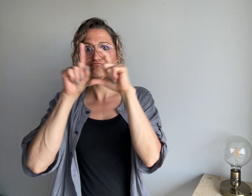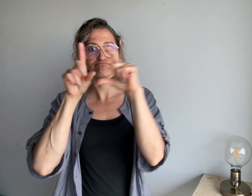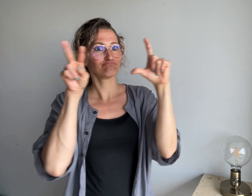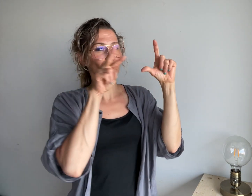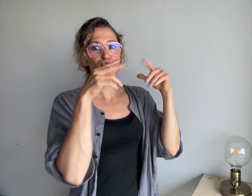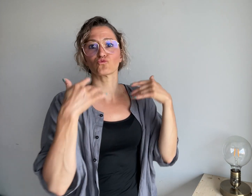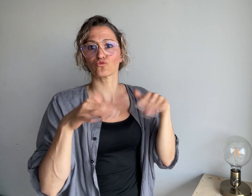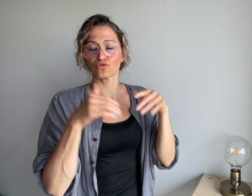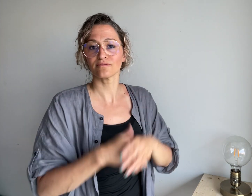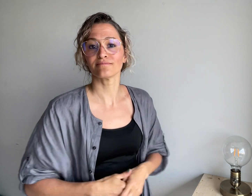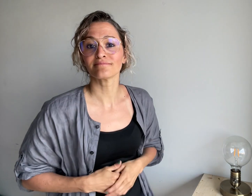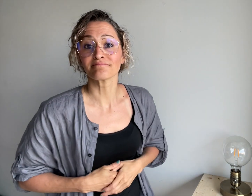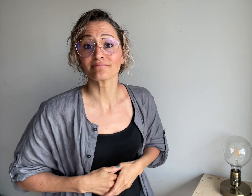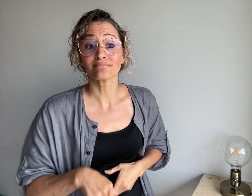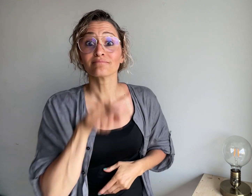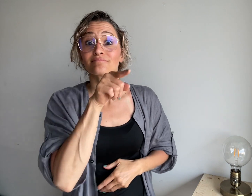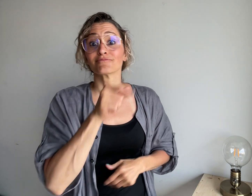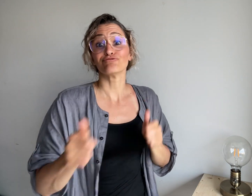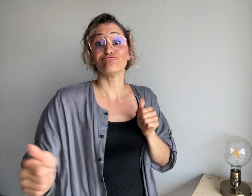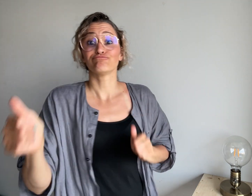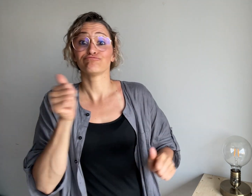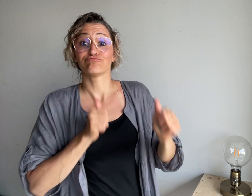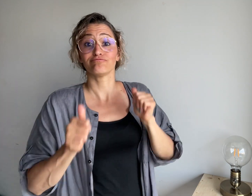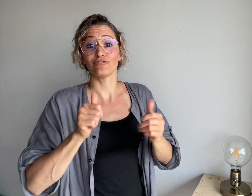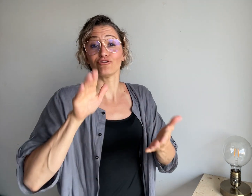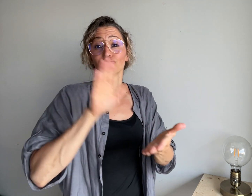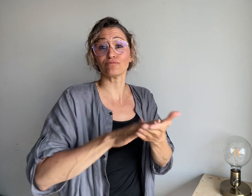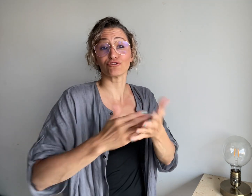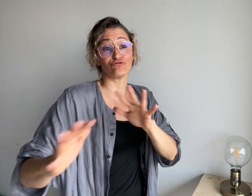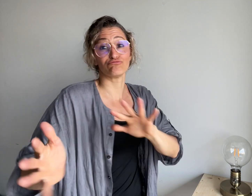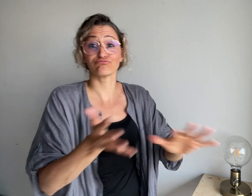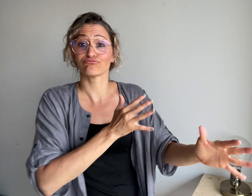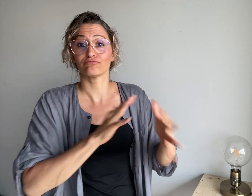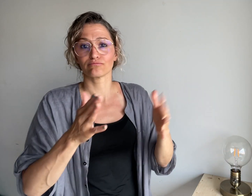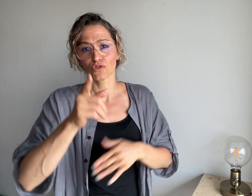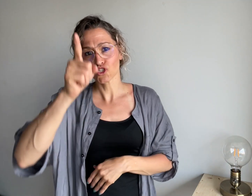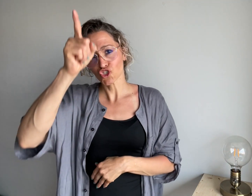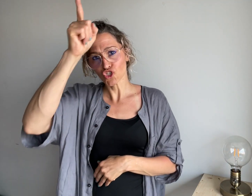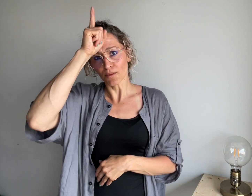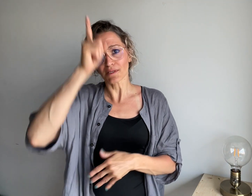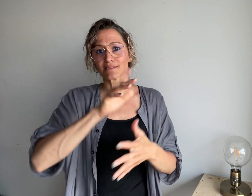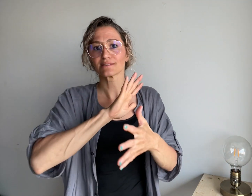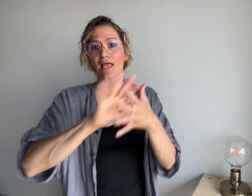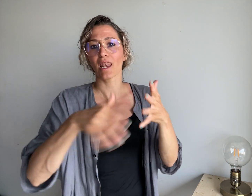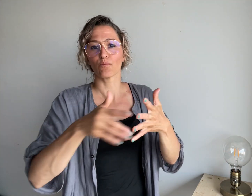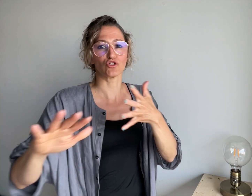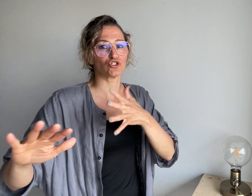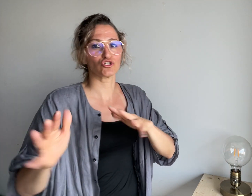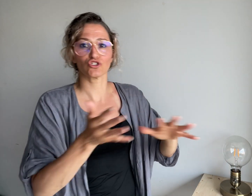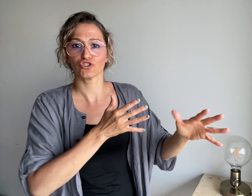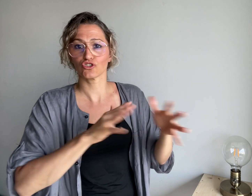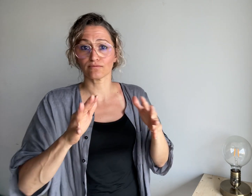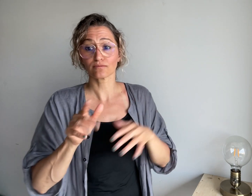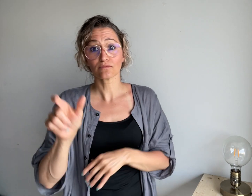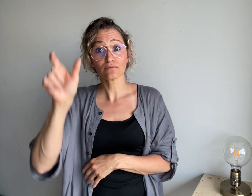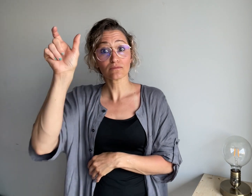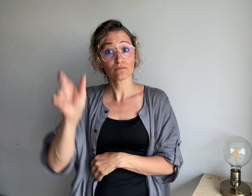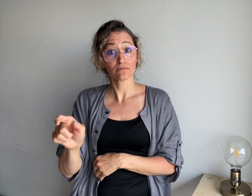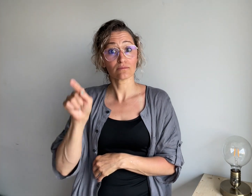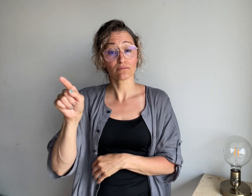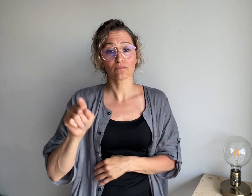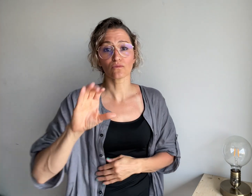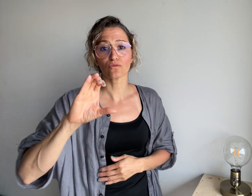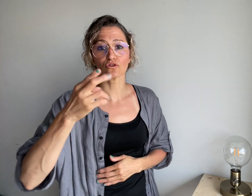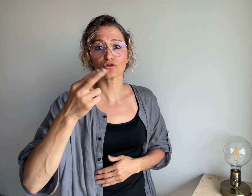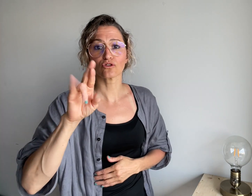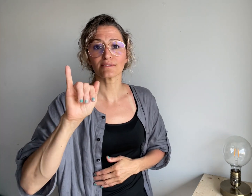is interpreted in German Sign Language by Christiane Schuller,